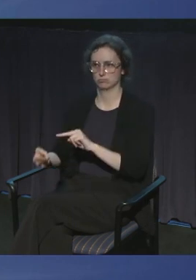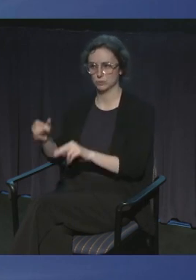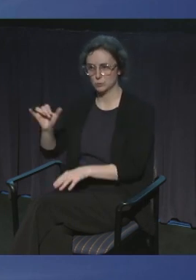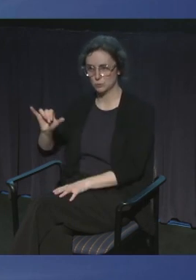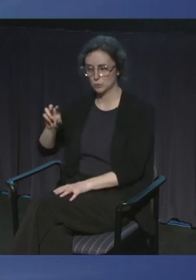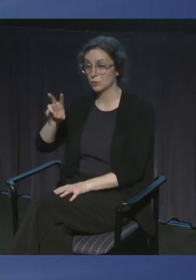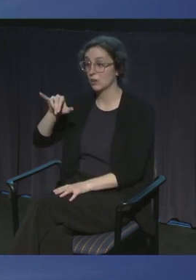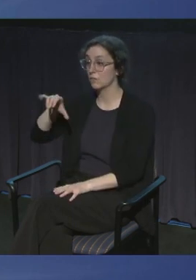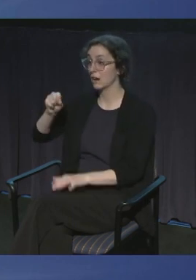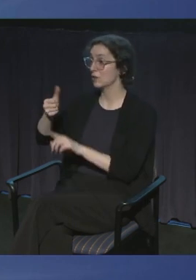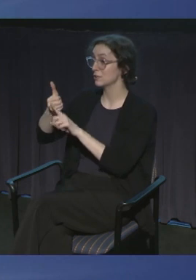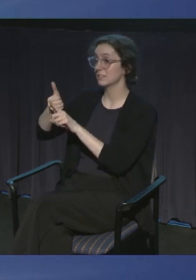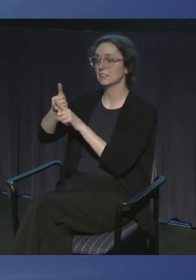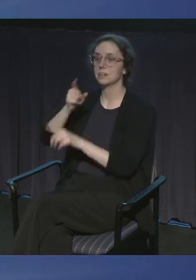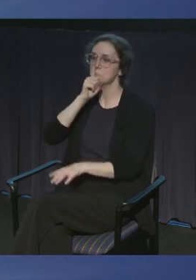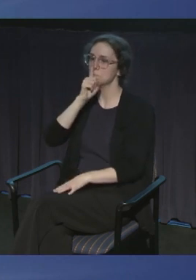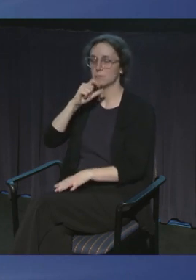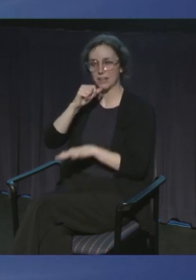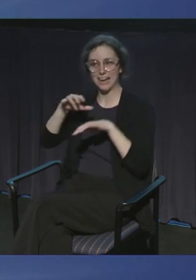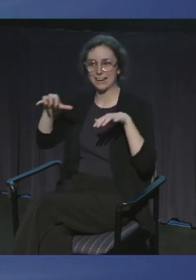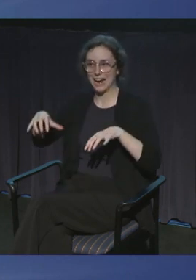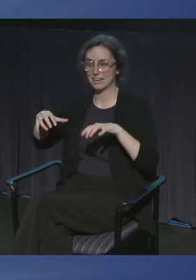OF SARS-COV2, AND THE VIRUSES